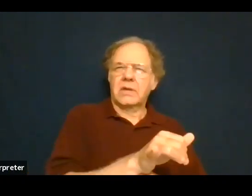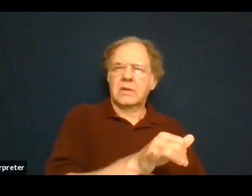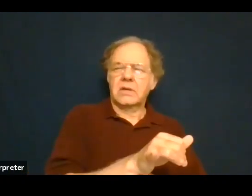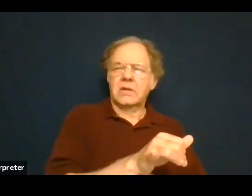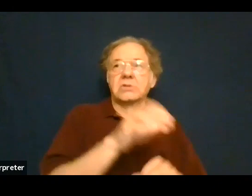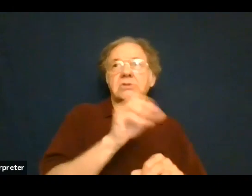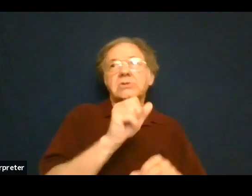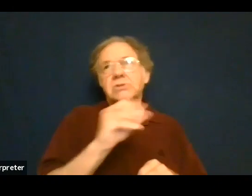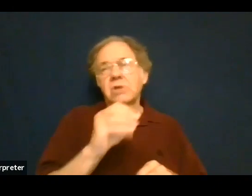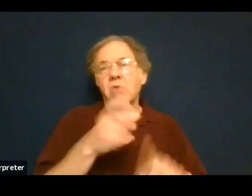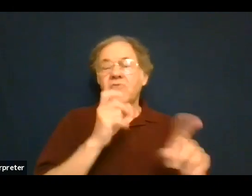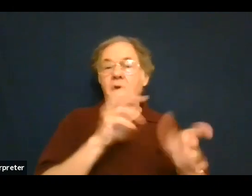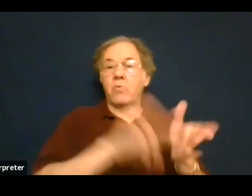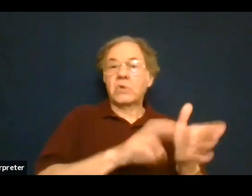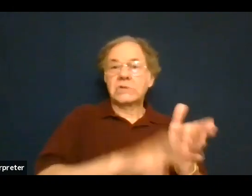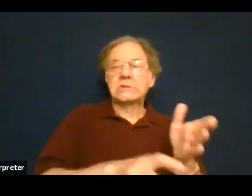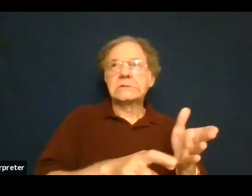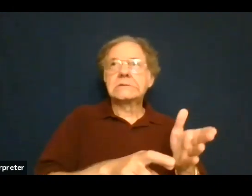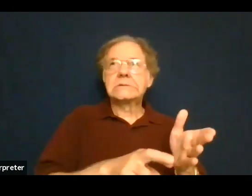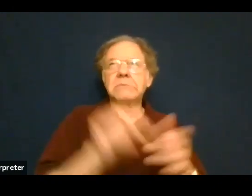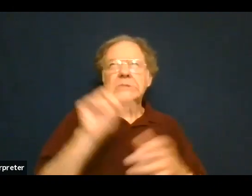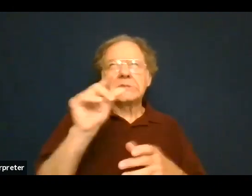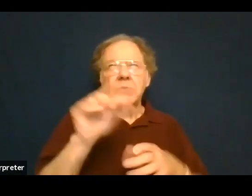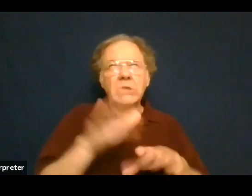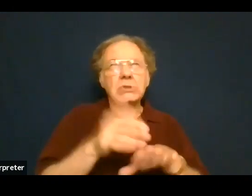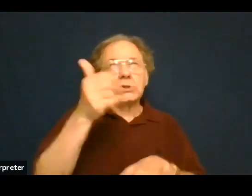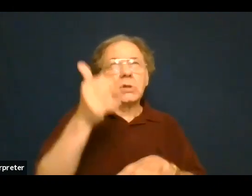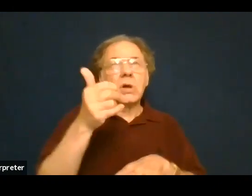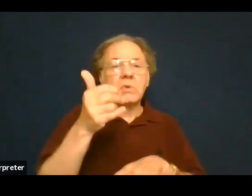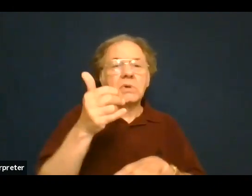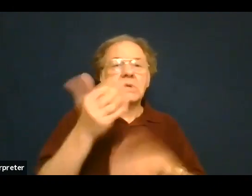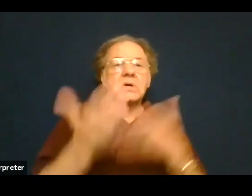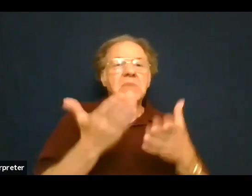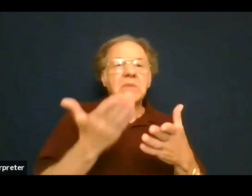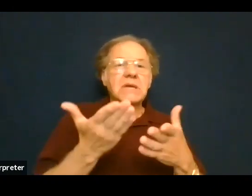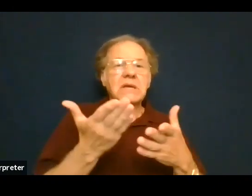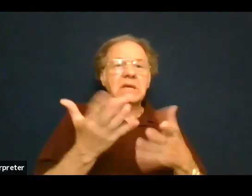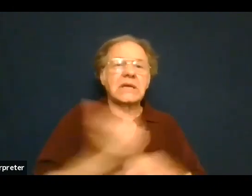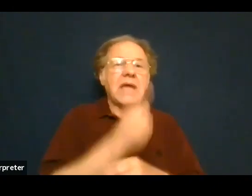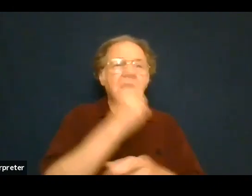could be a tiny bit slower and maybe just get it right the first time. But it's a really good question.